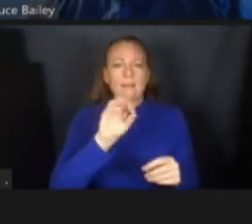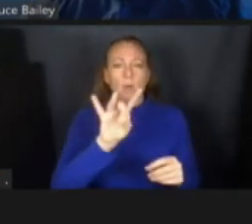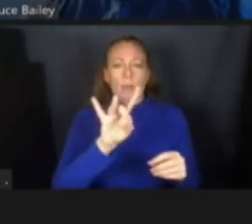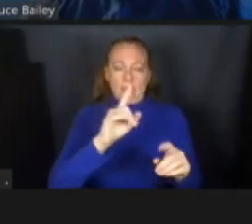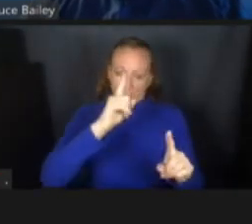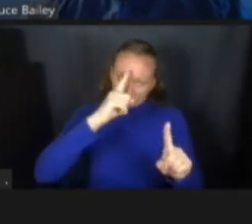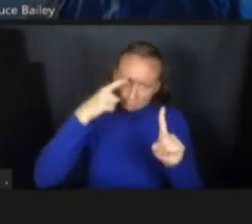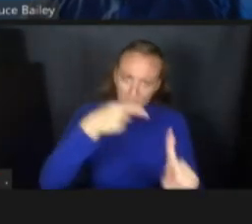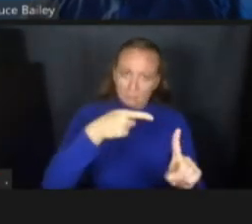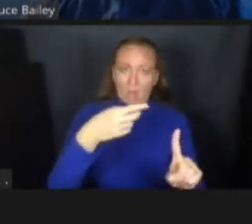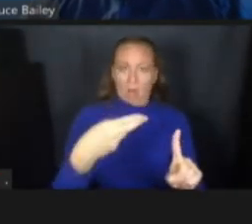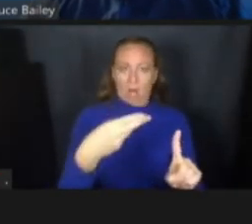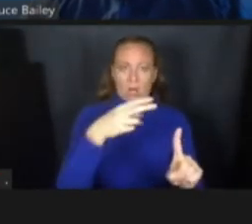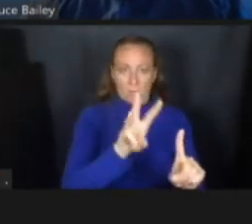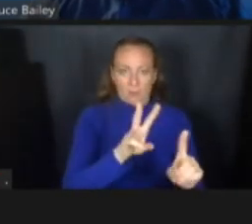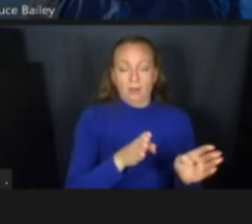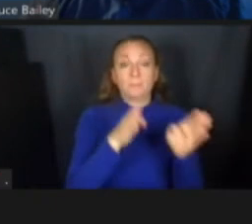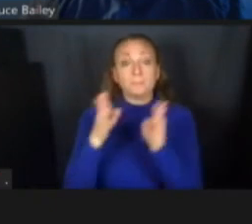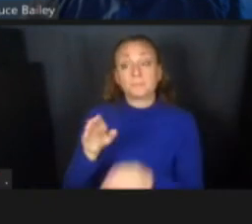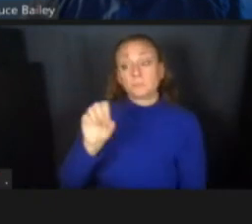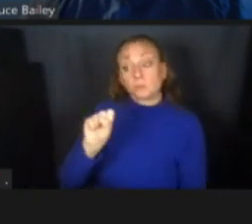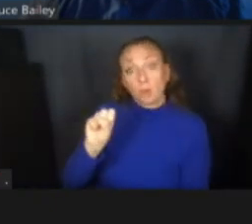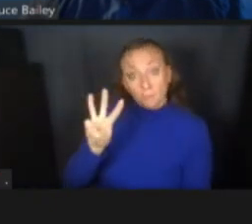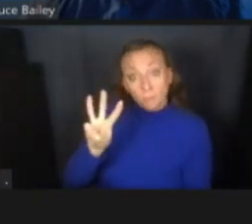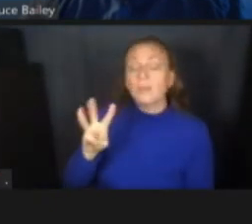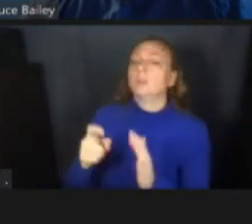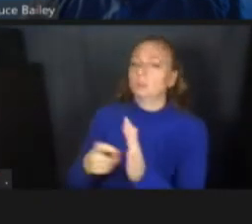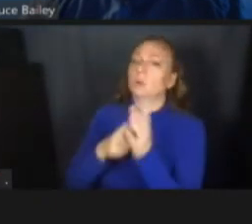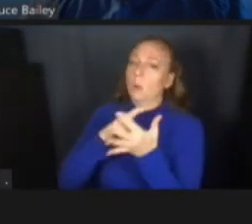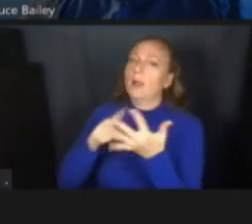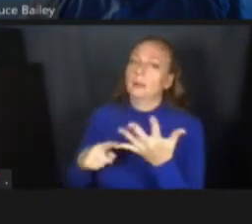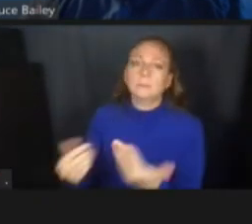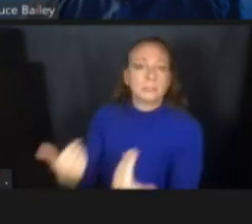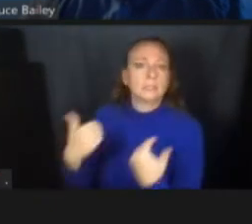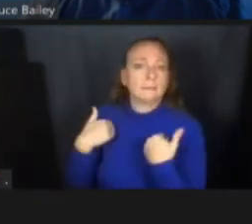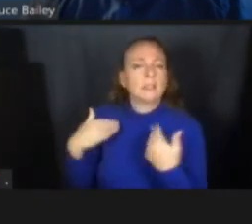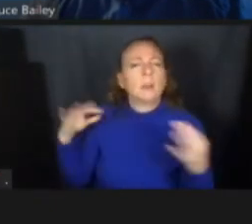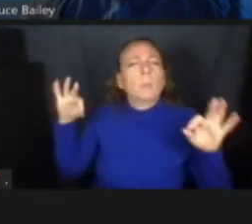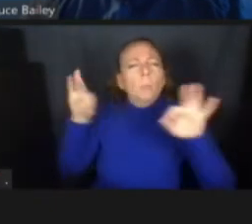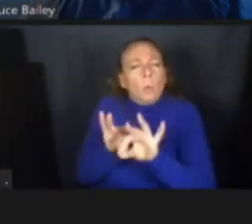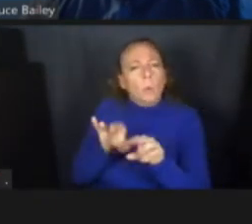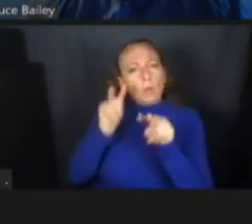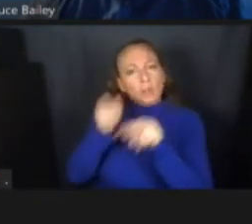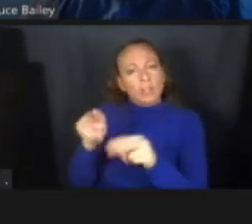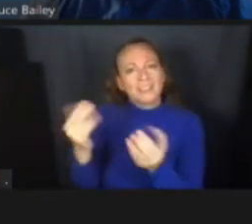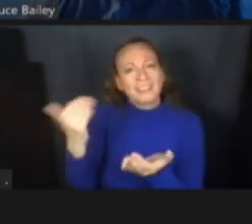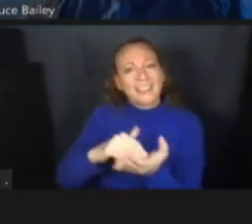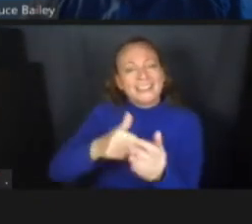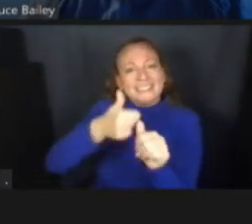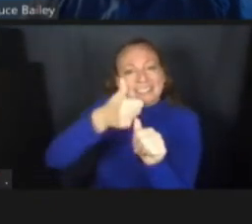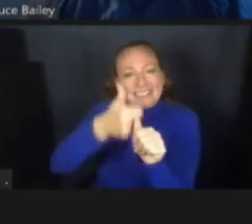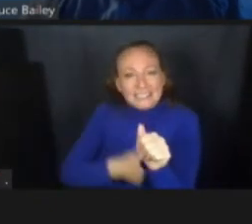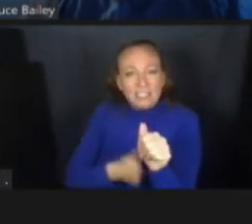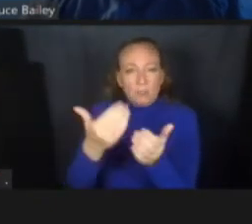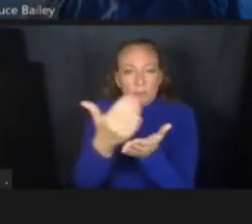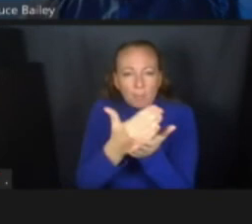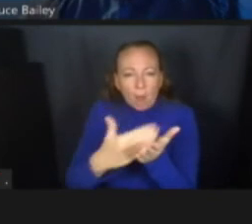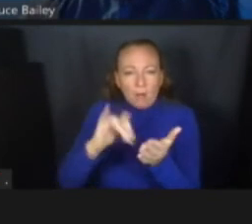We have software requirements, and it's important to take a look at again, at each aspect of the technology.